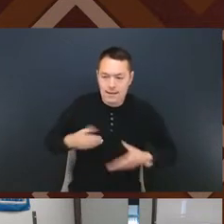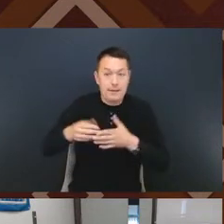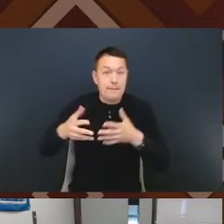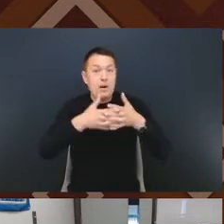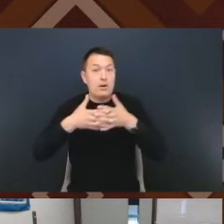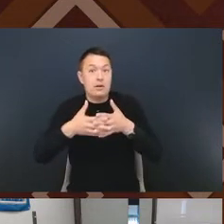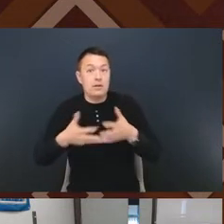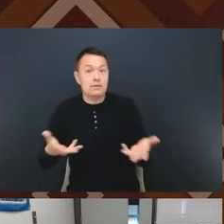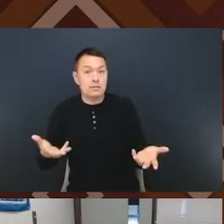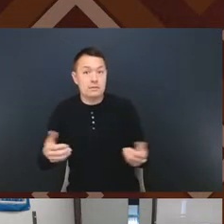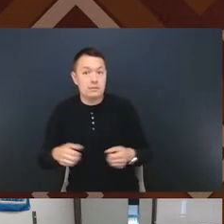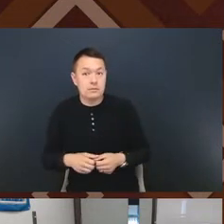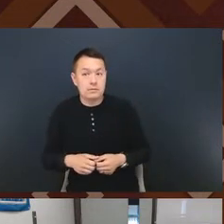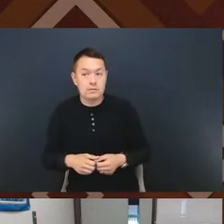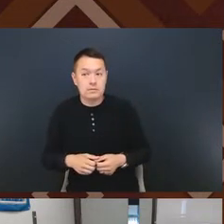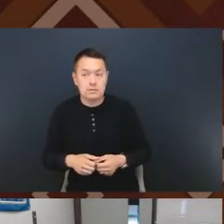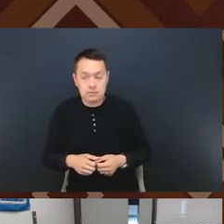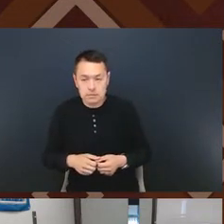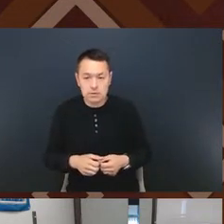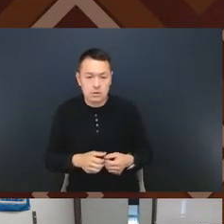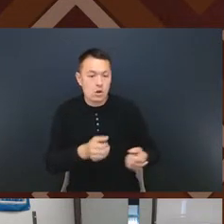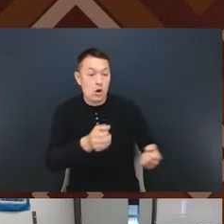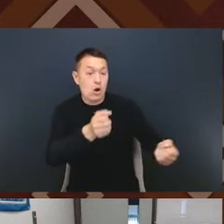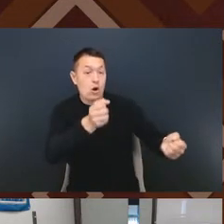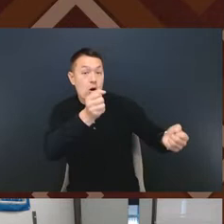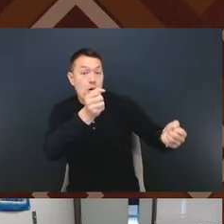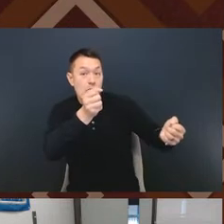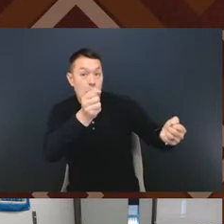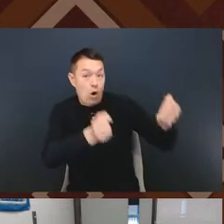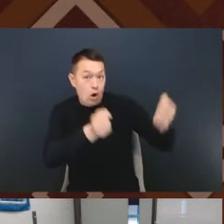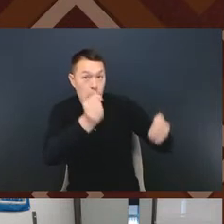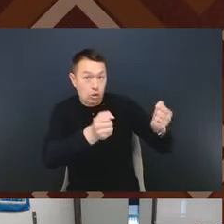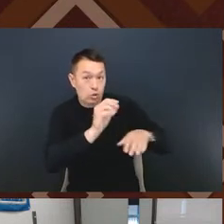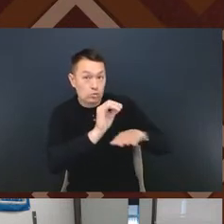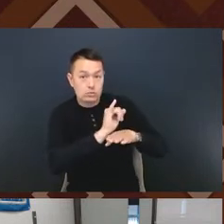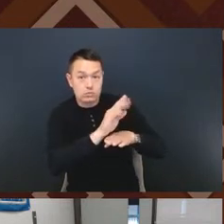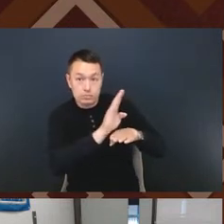How did it change the auto industry? You could buy a car made by Toyota.